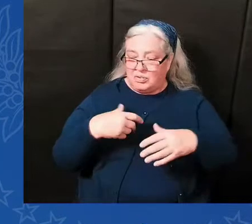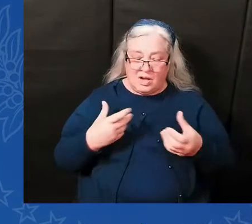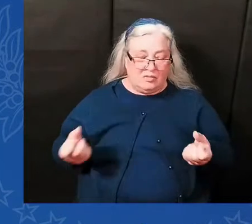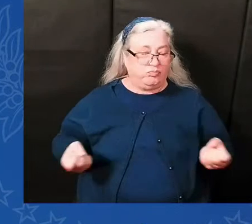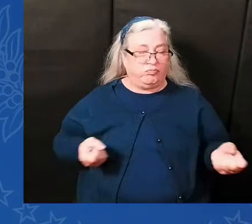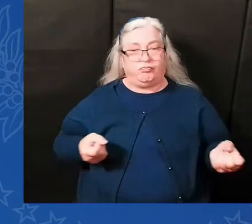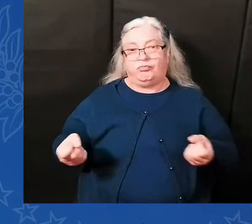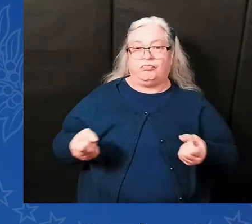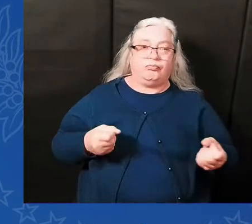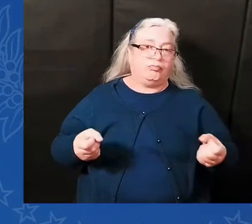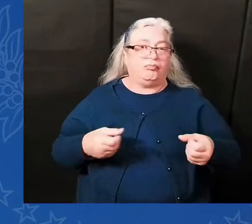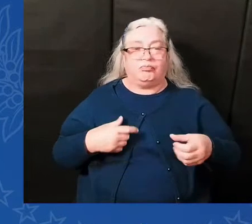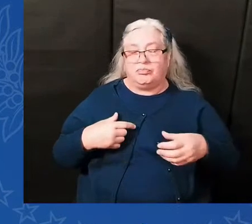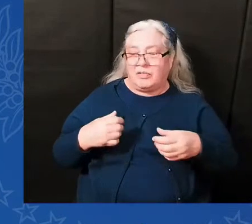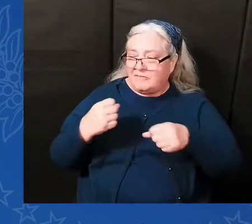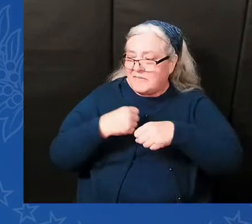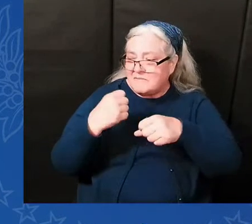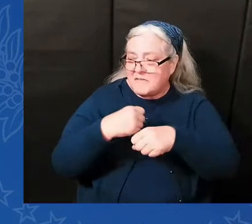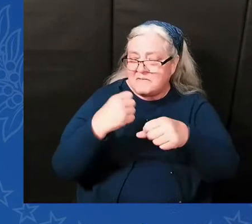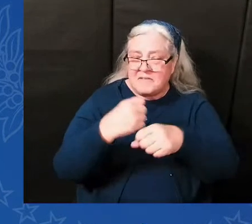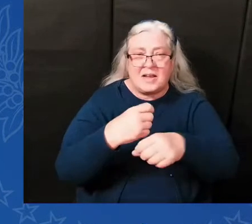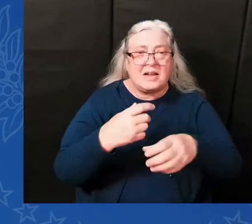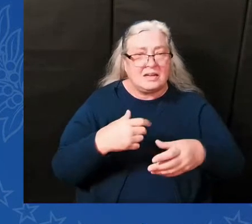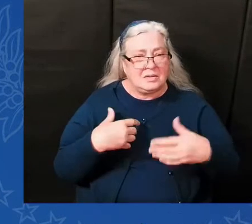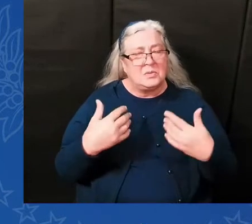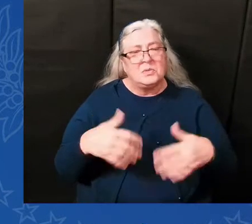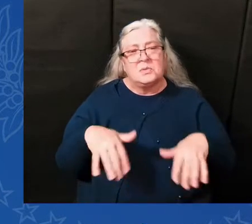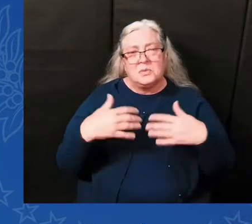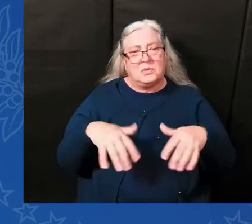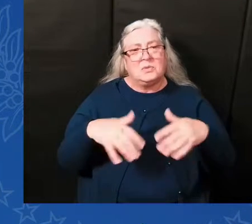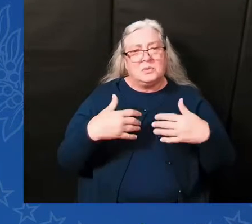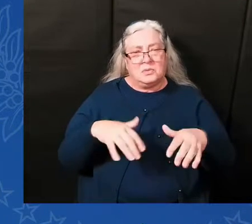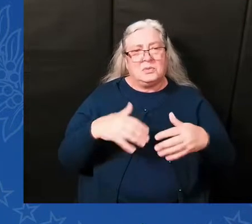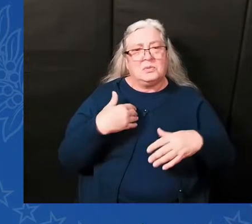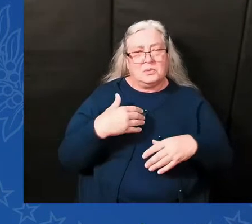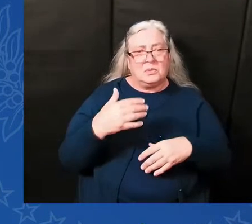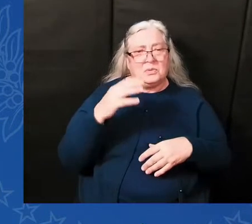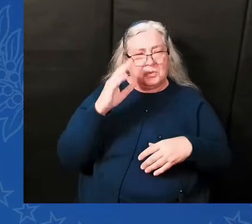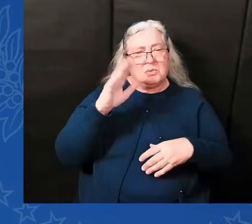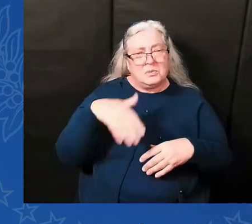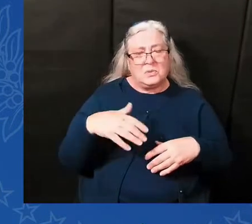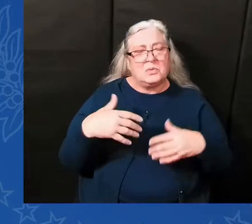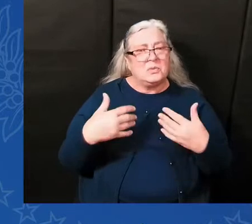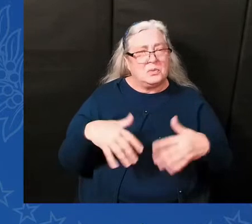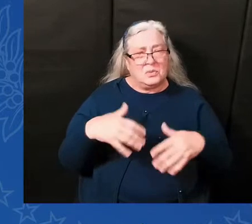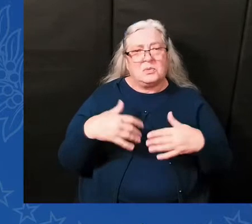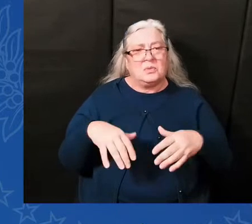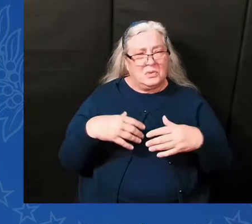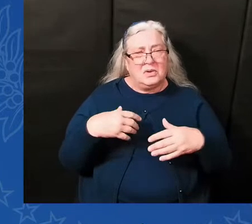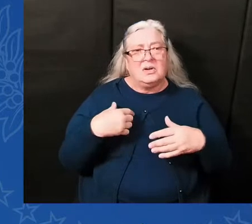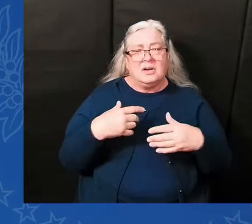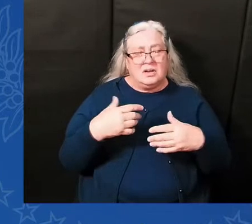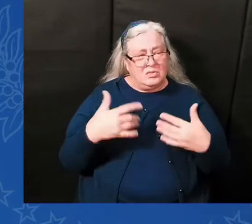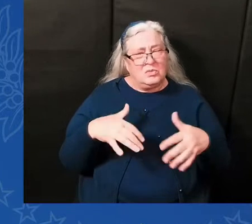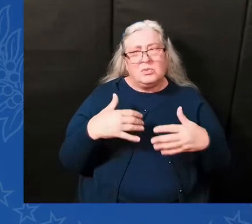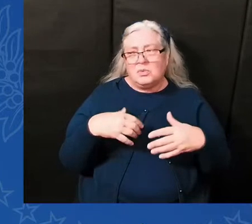But we also know your bravery comes at a real cost. This year alone, we've ha- -- already had 61 line-of-duty